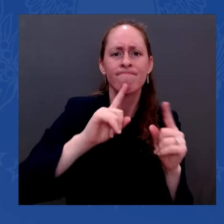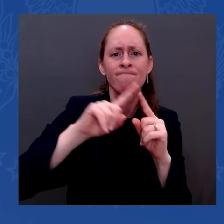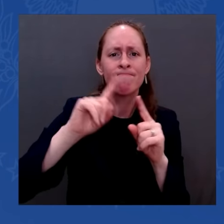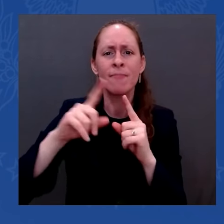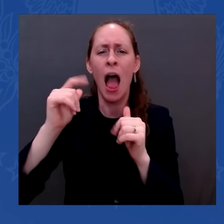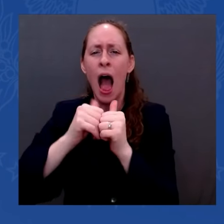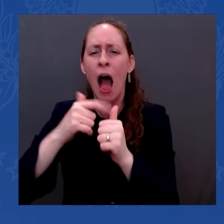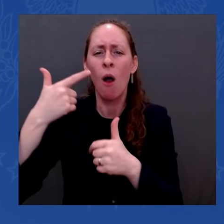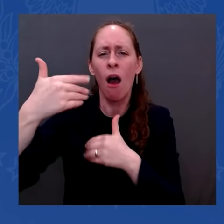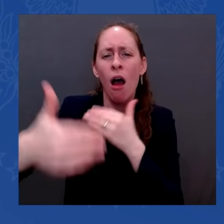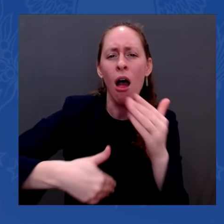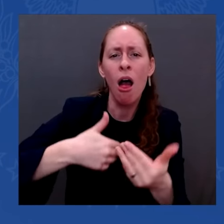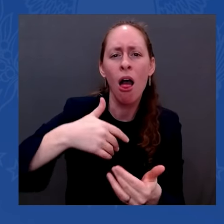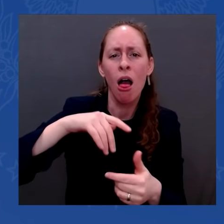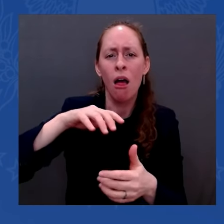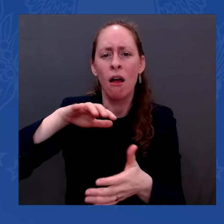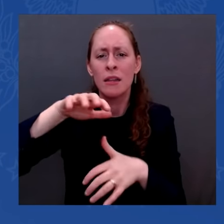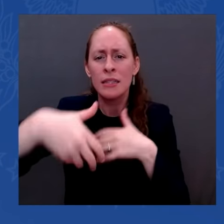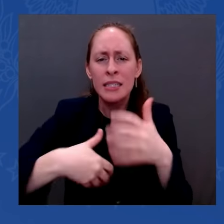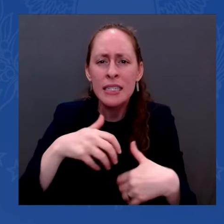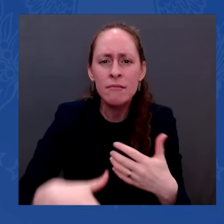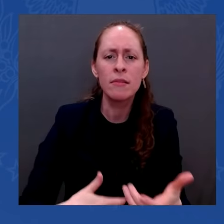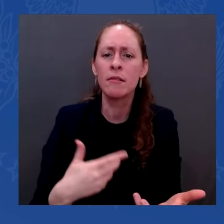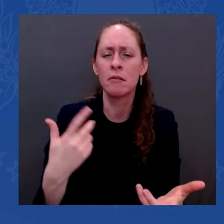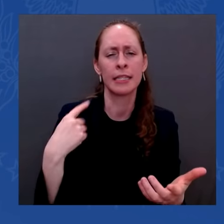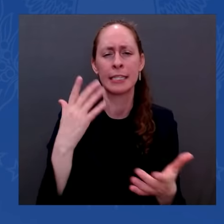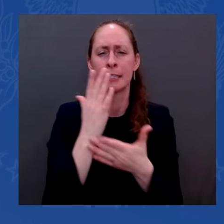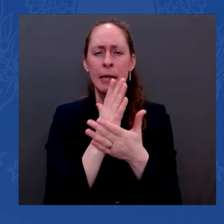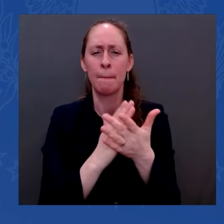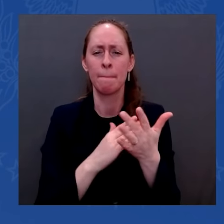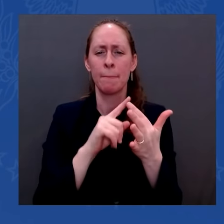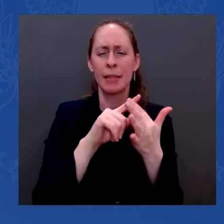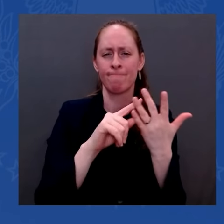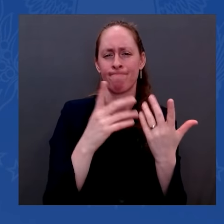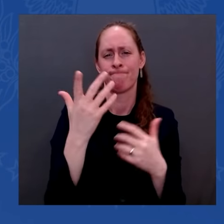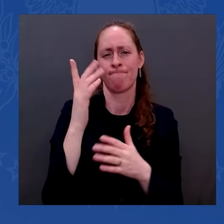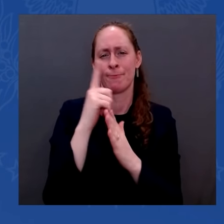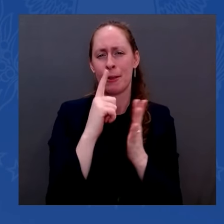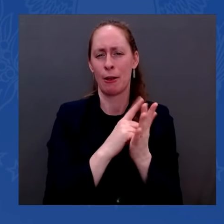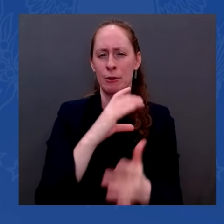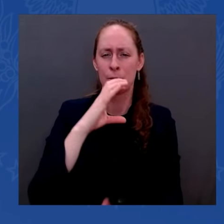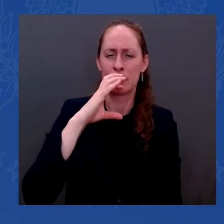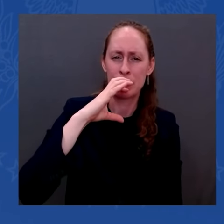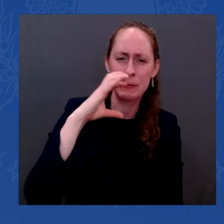some of which are 150 years old. That's why I've asked the Secretary of Energy, Governor Granholm --